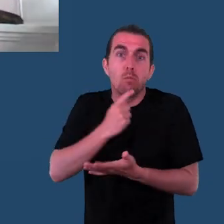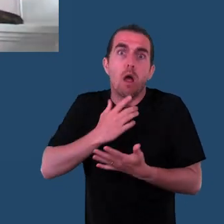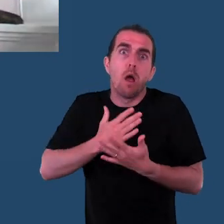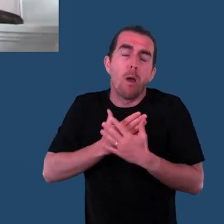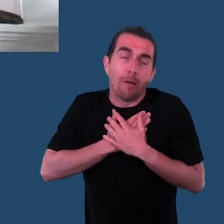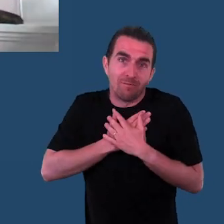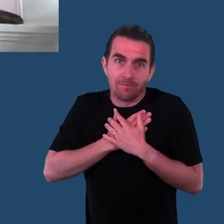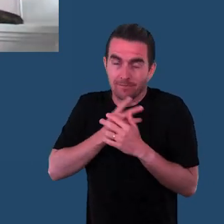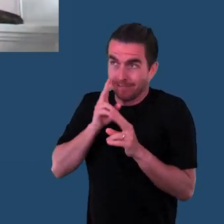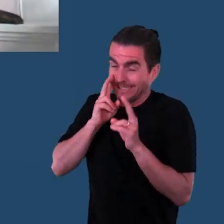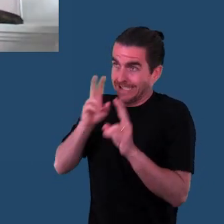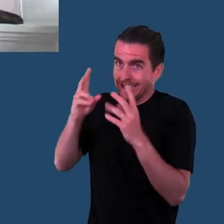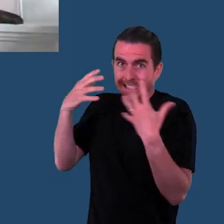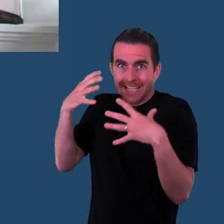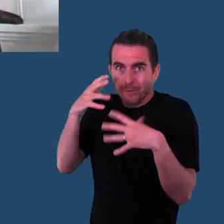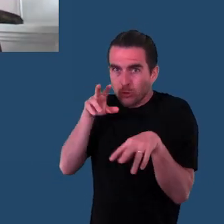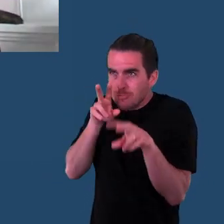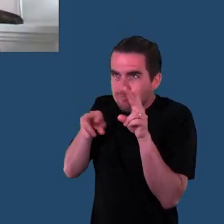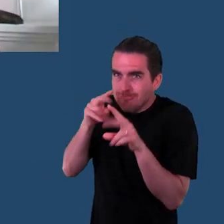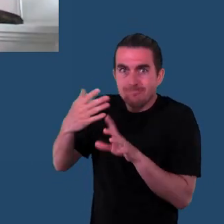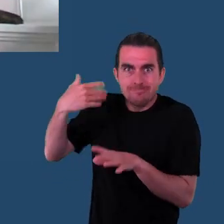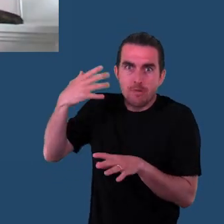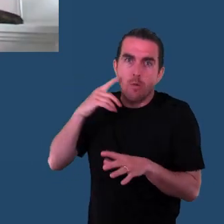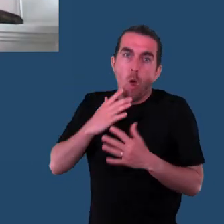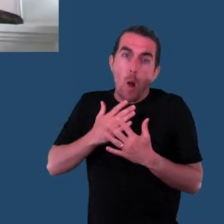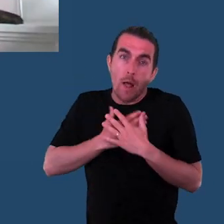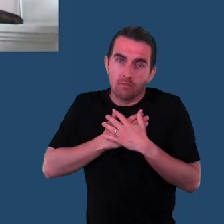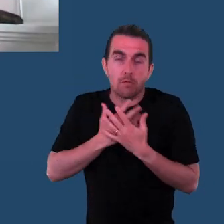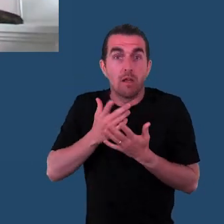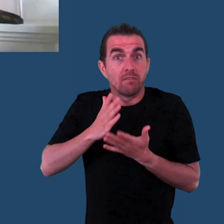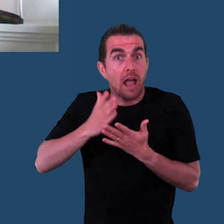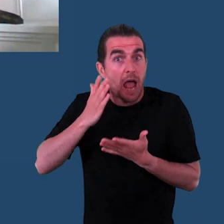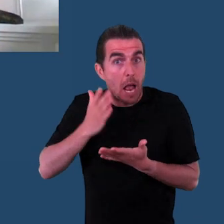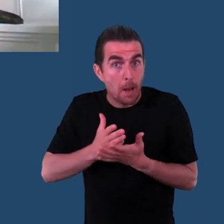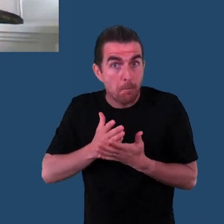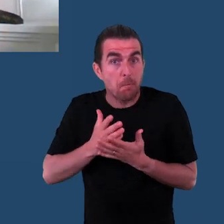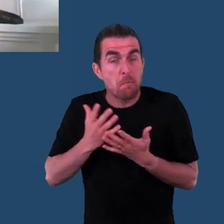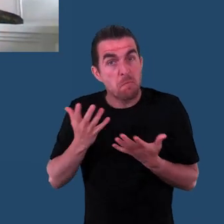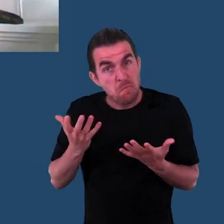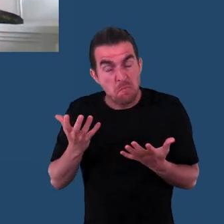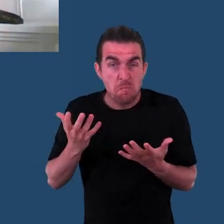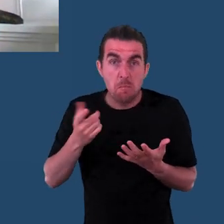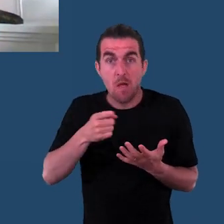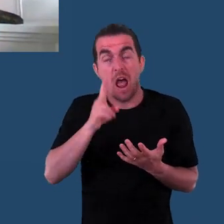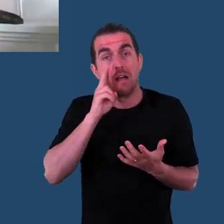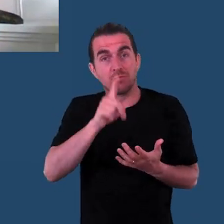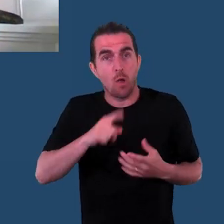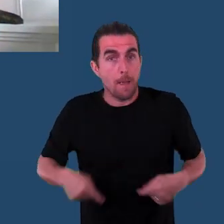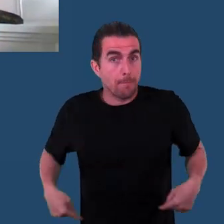although I'd very much like to. But what they did do, if you look at their pelvis,